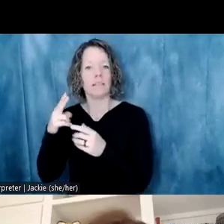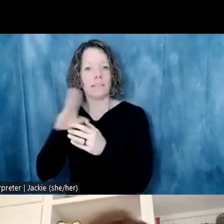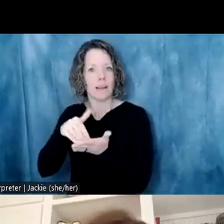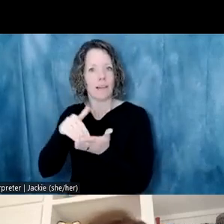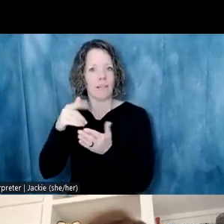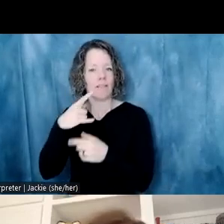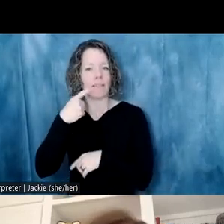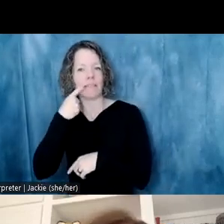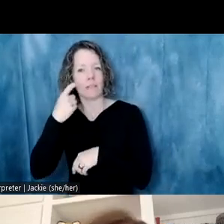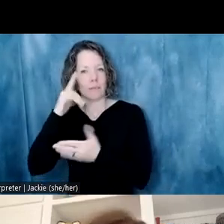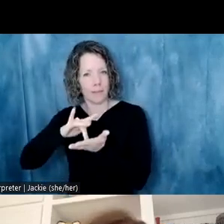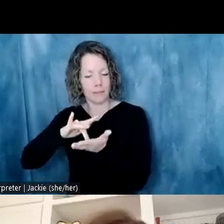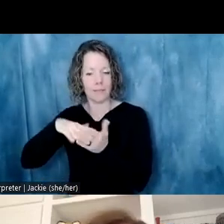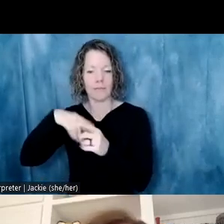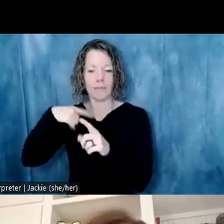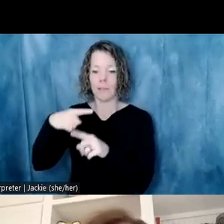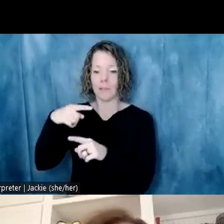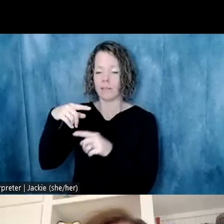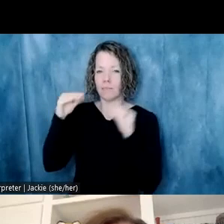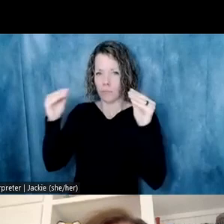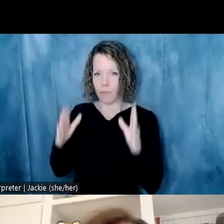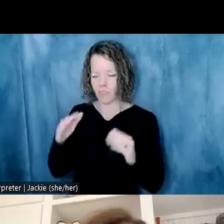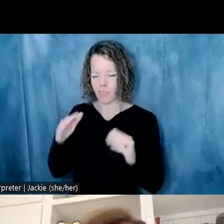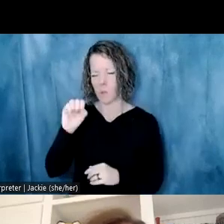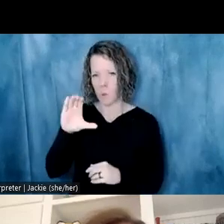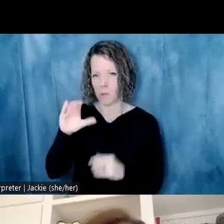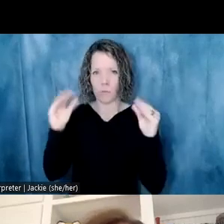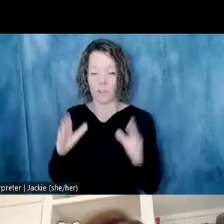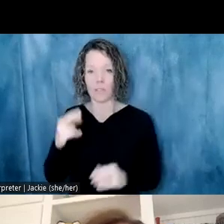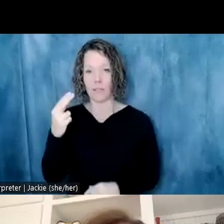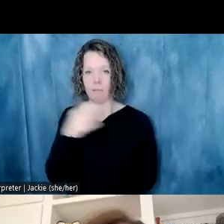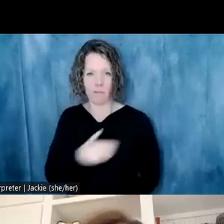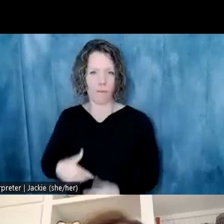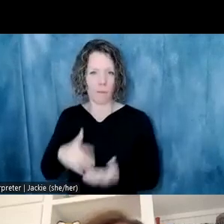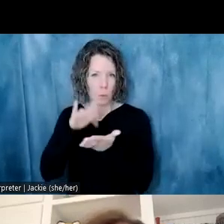at Harvard Medical School. Dr. Schuster's research has focused on defining the impact